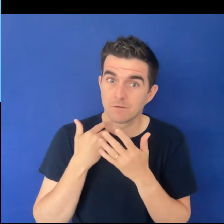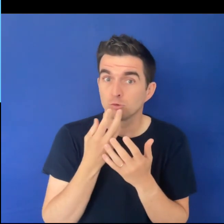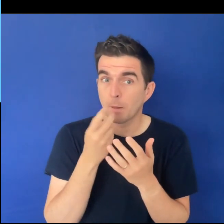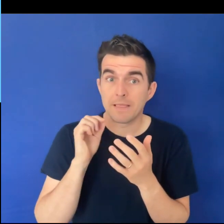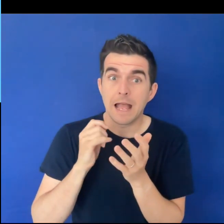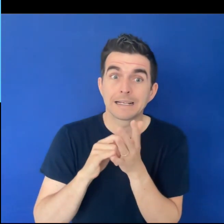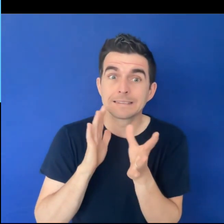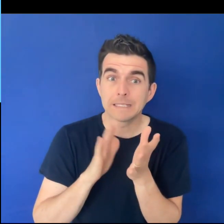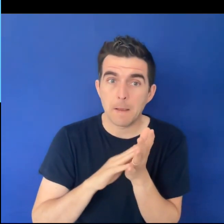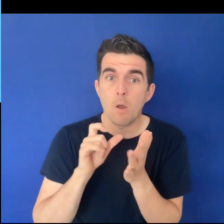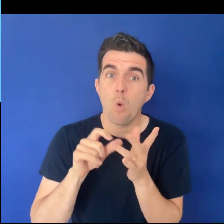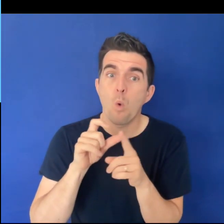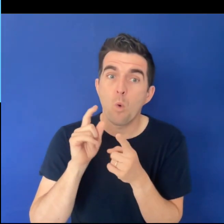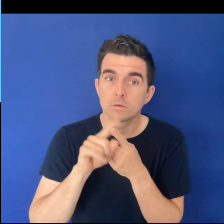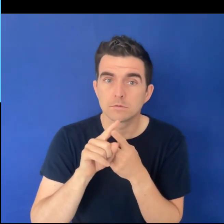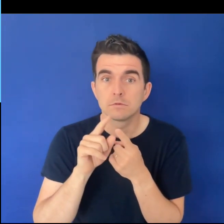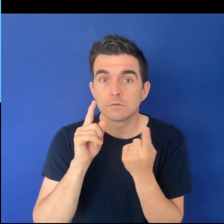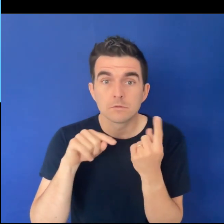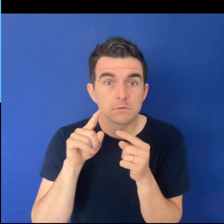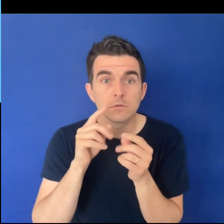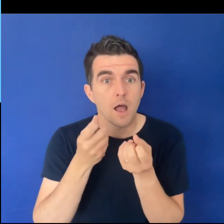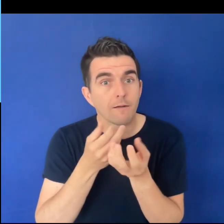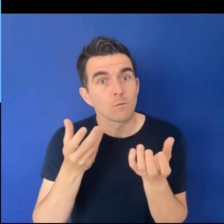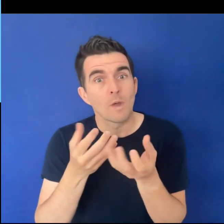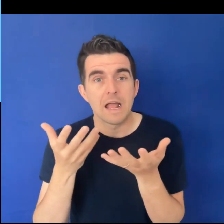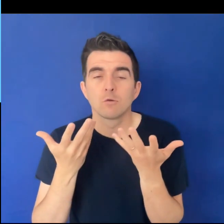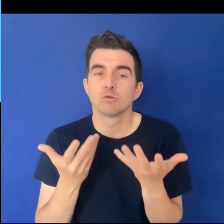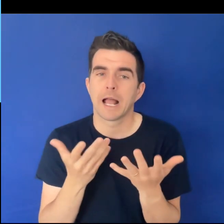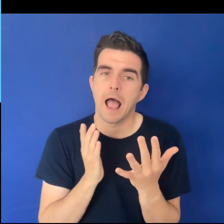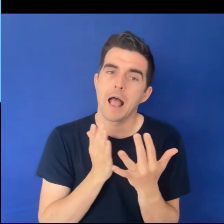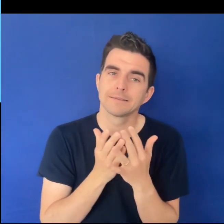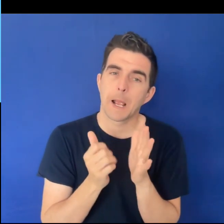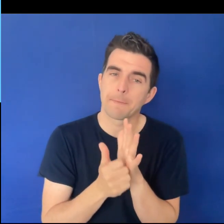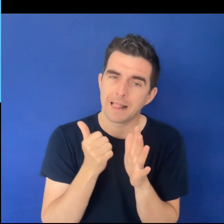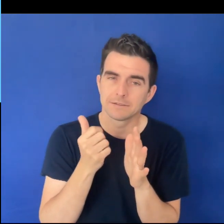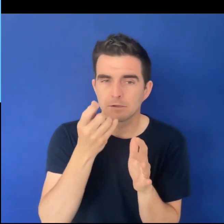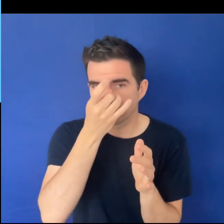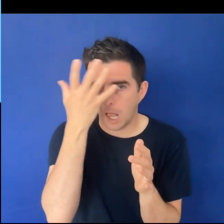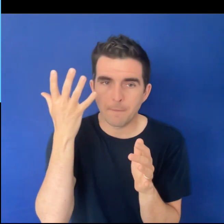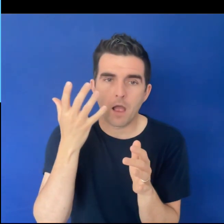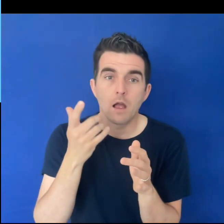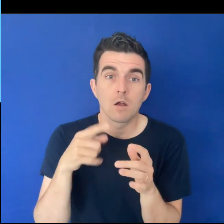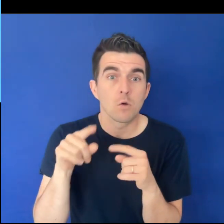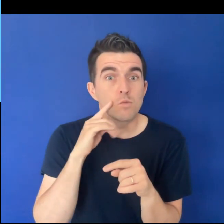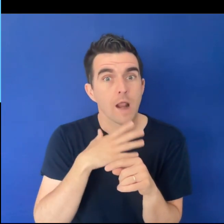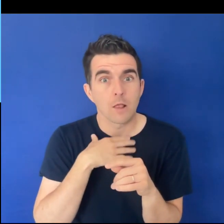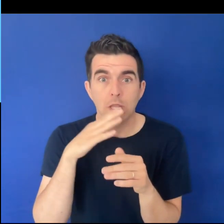codes for the game to give away during today’s Access-Ability Summer Showcase. If you would like to be entered into a random draw